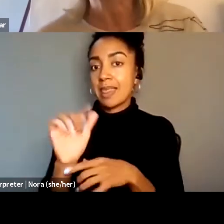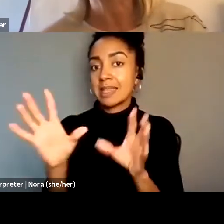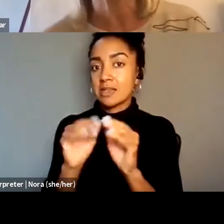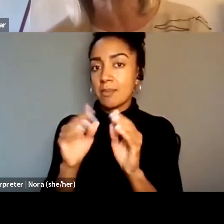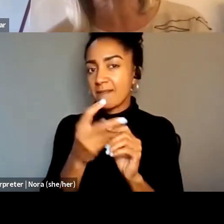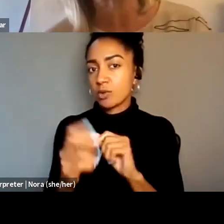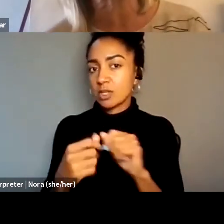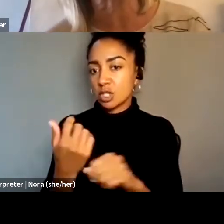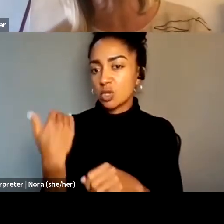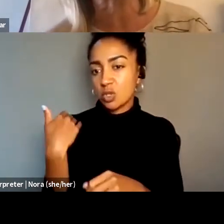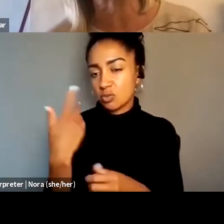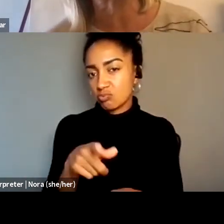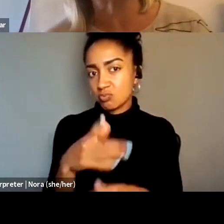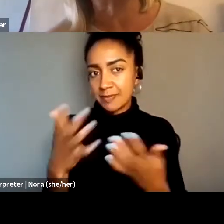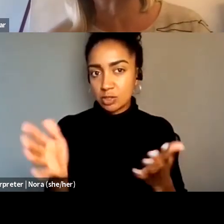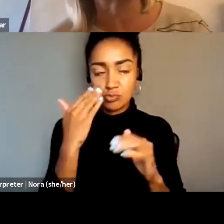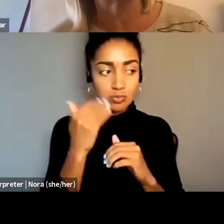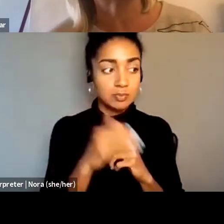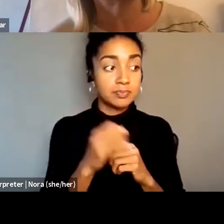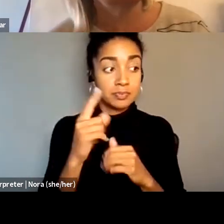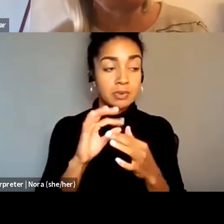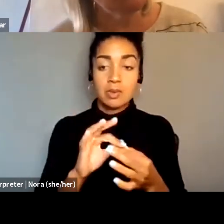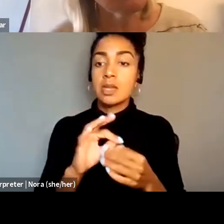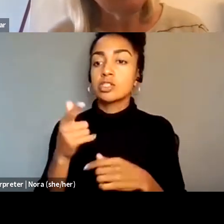On on gender-based violence, so this is huge and